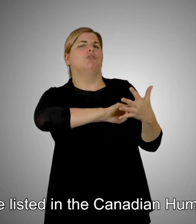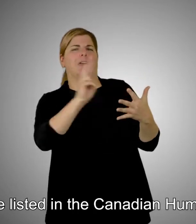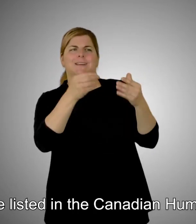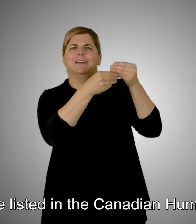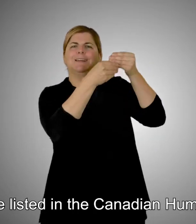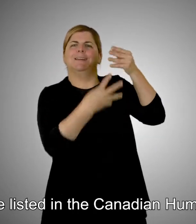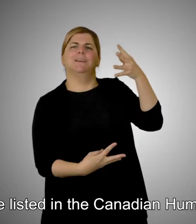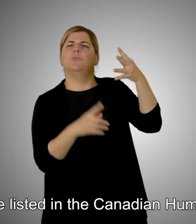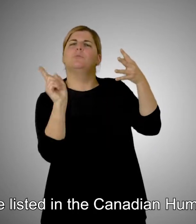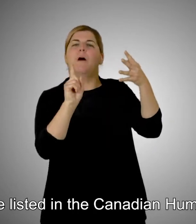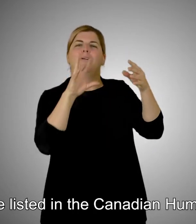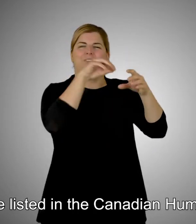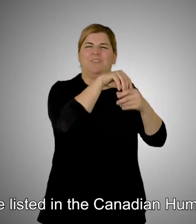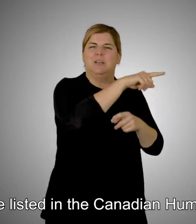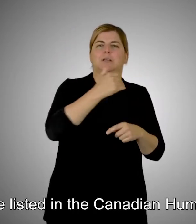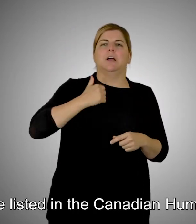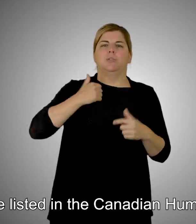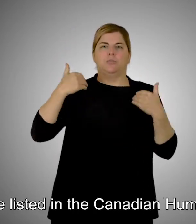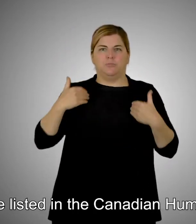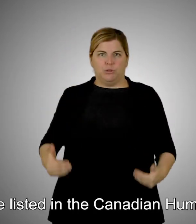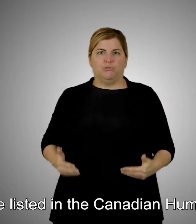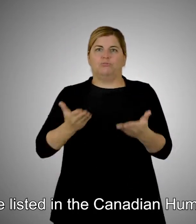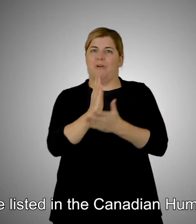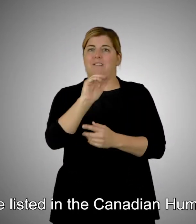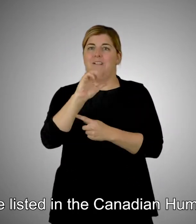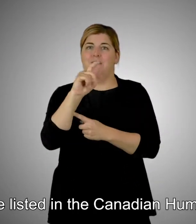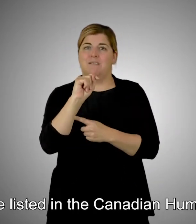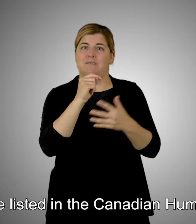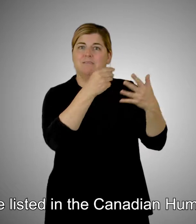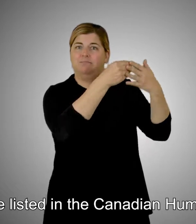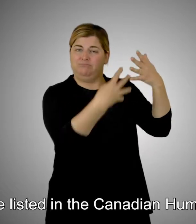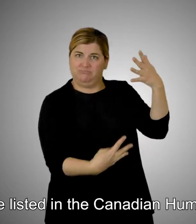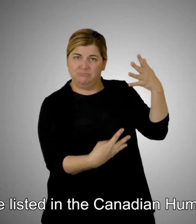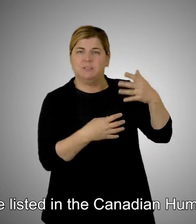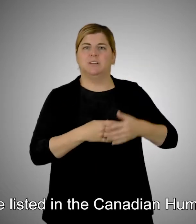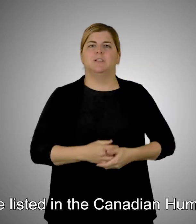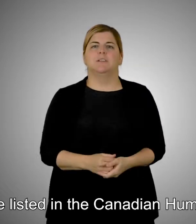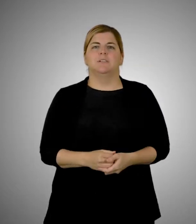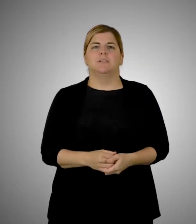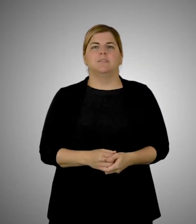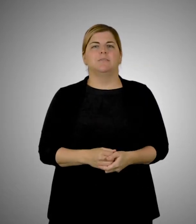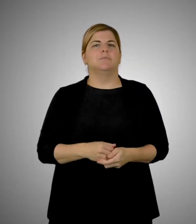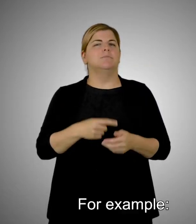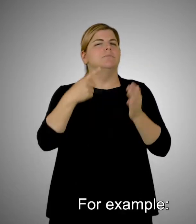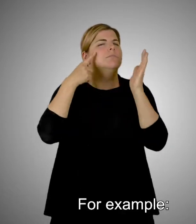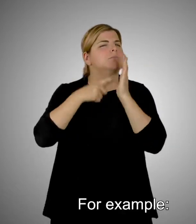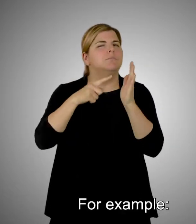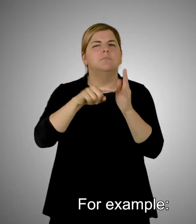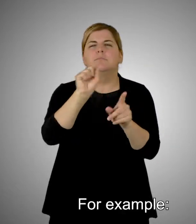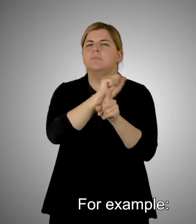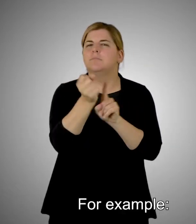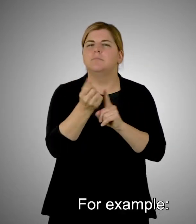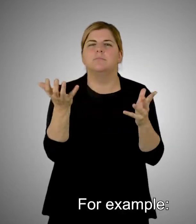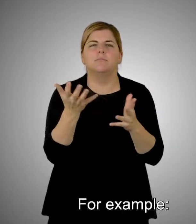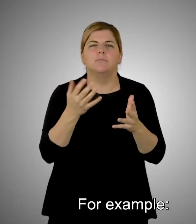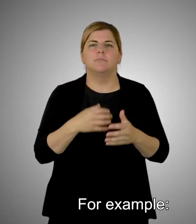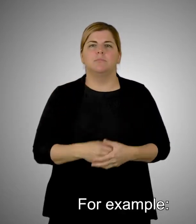and are listed in the Canadian Human Rights Act. For example: